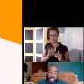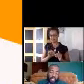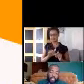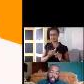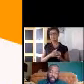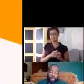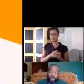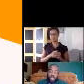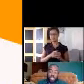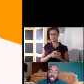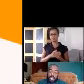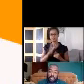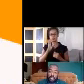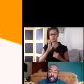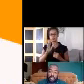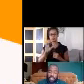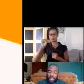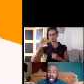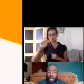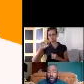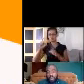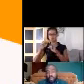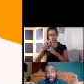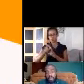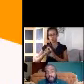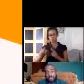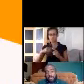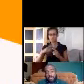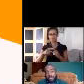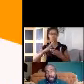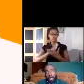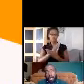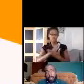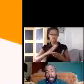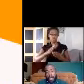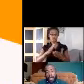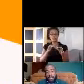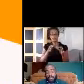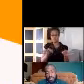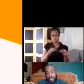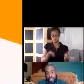I mentioned about shared language. And one of the things that we do as a facilitator